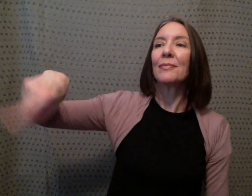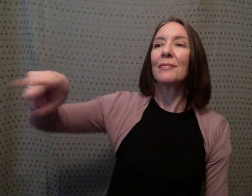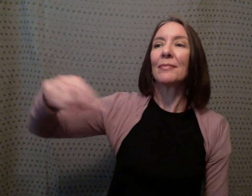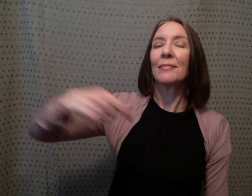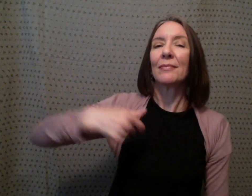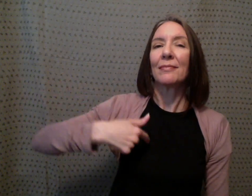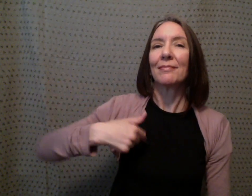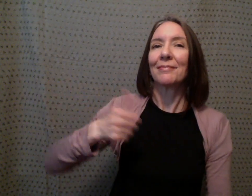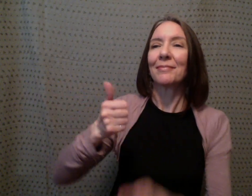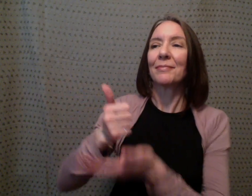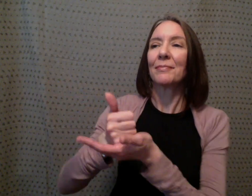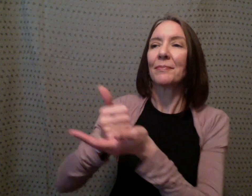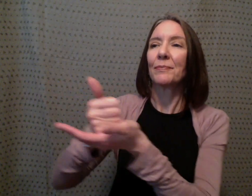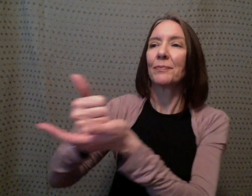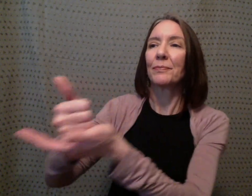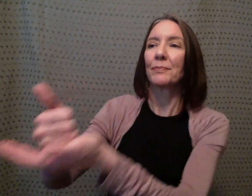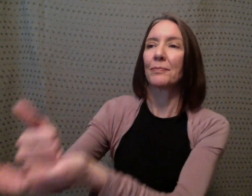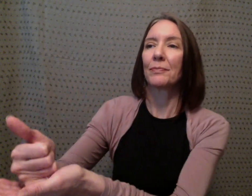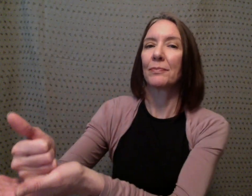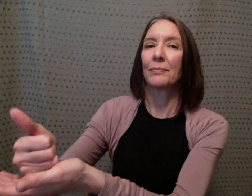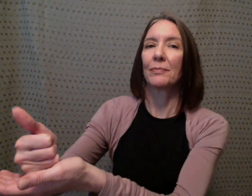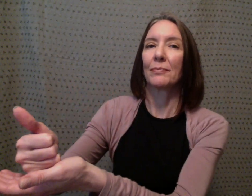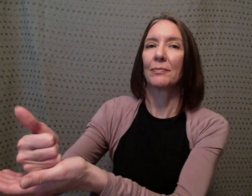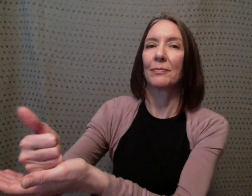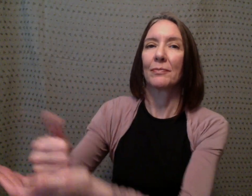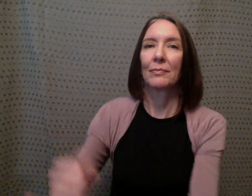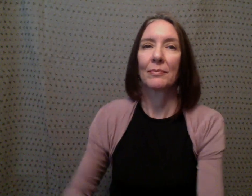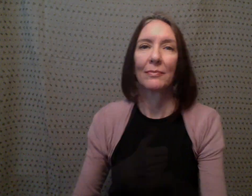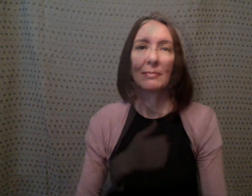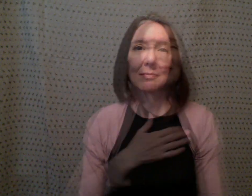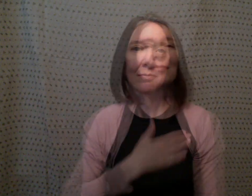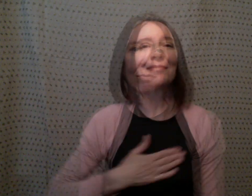They, I help them.